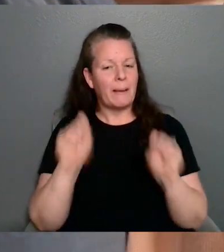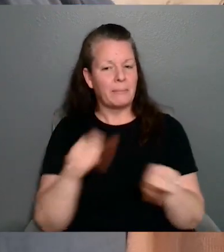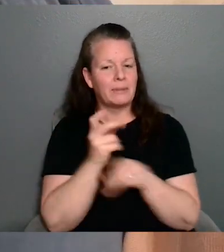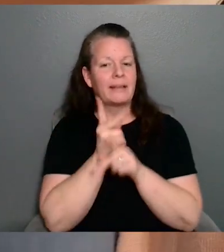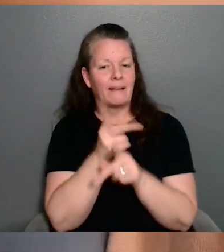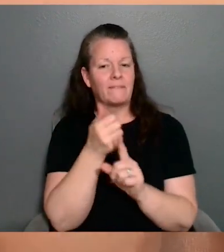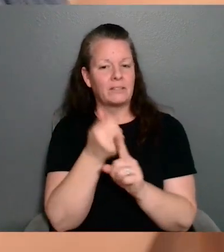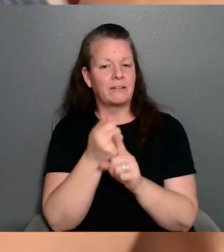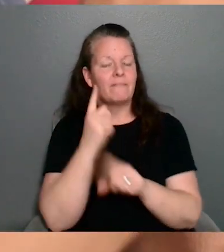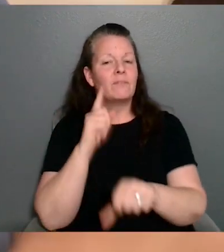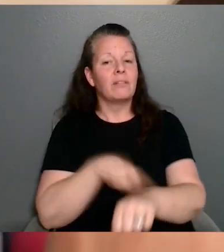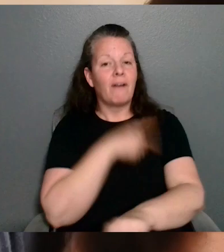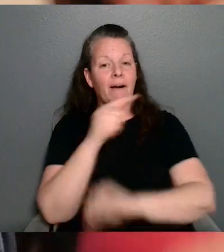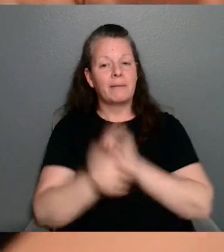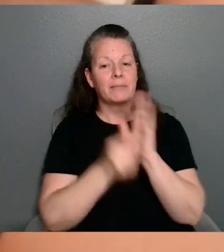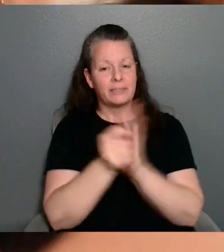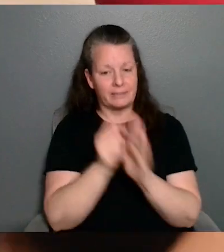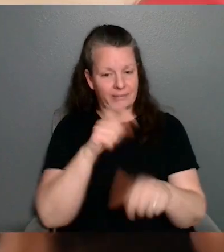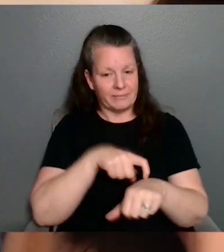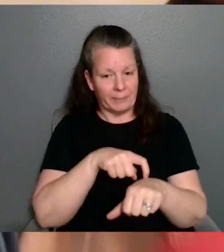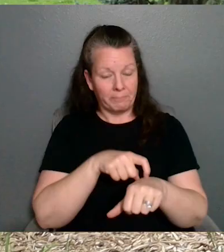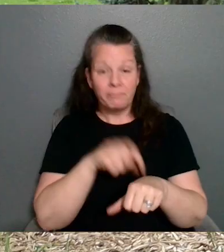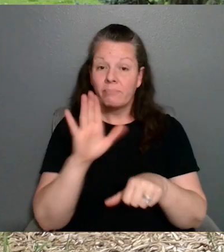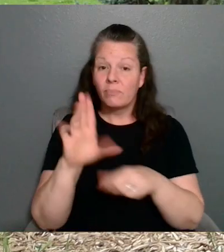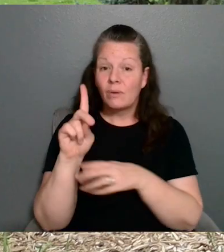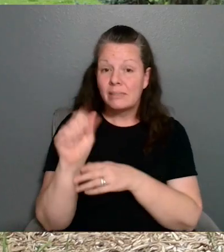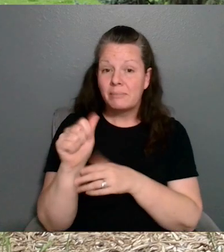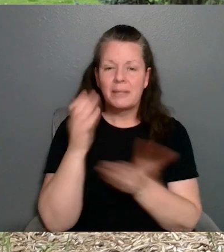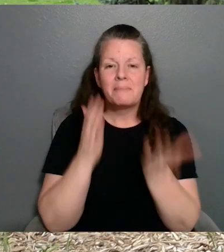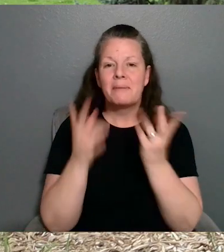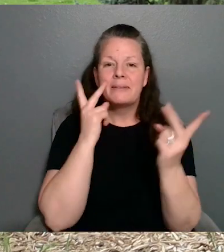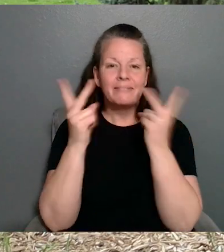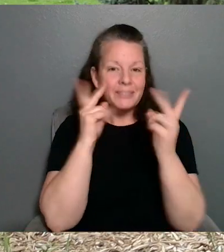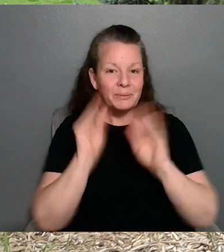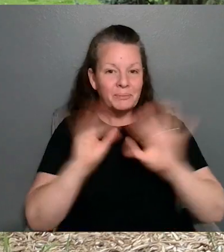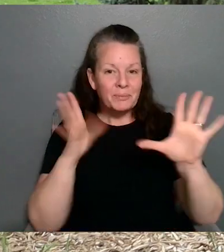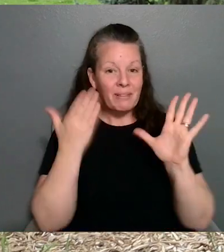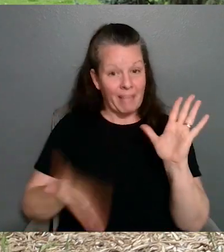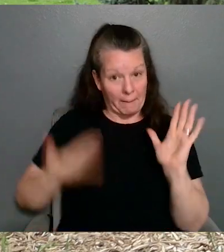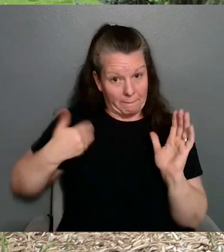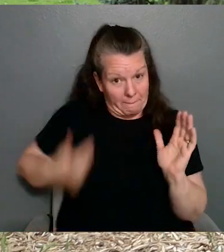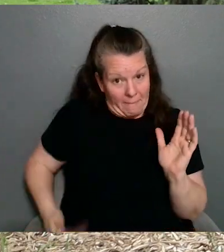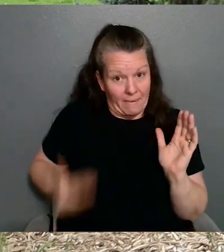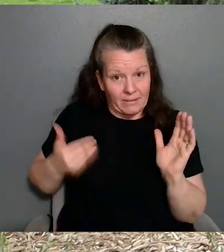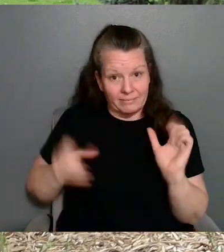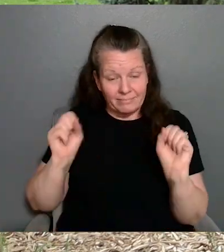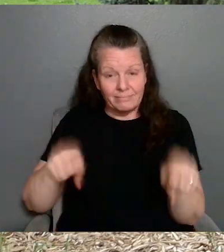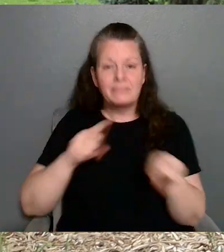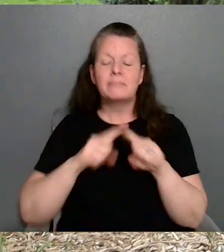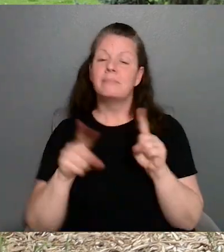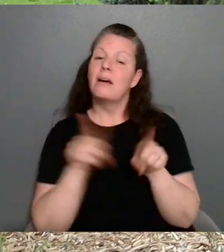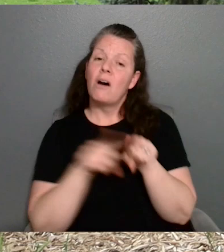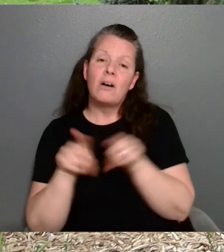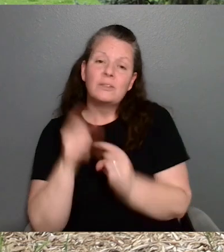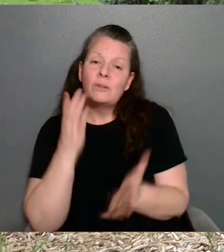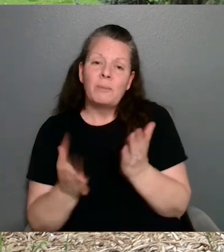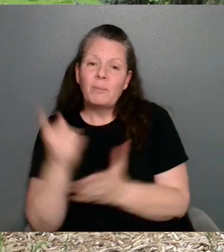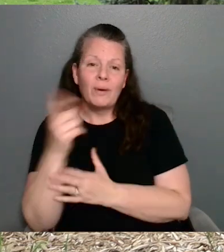to care for yourself for long periods of time. Your disability may be visible like mine is, but it may also be one that is not immediately